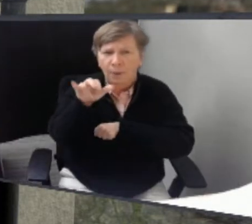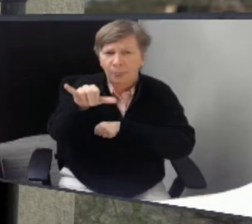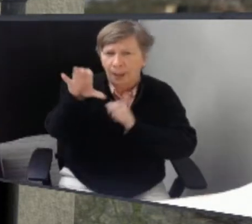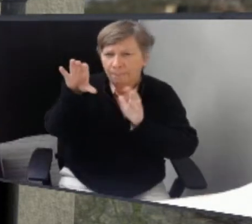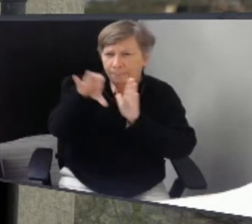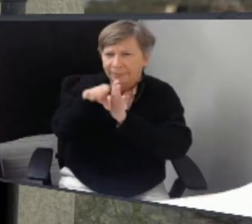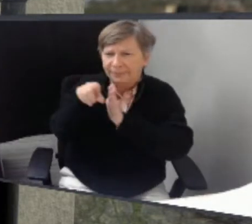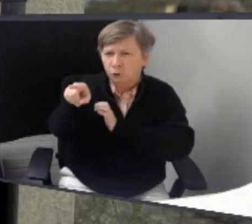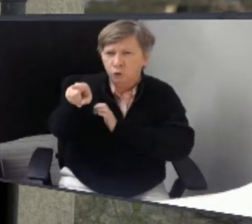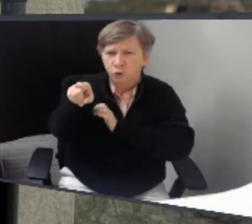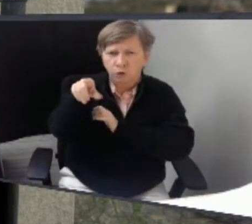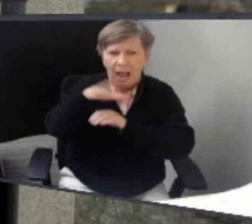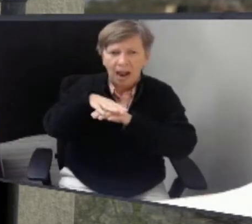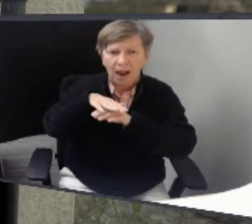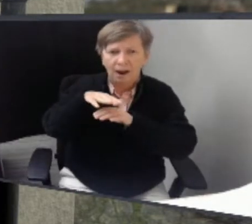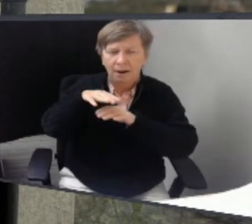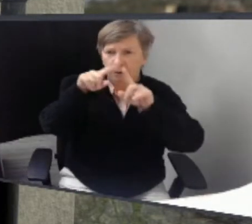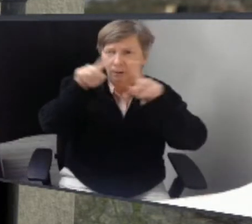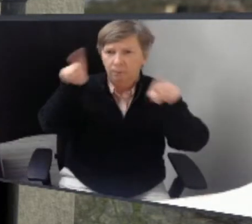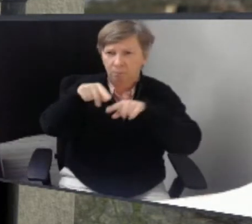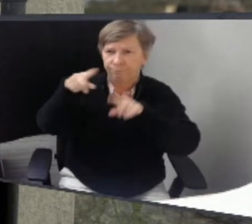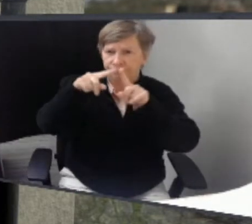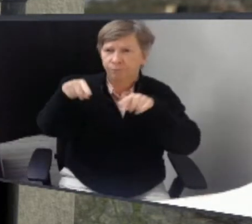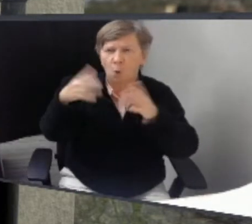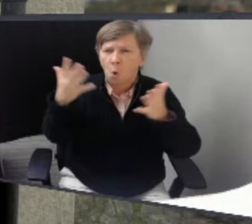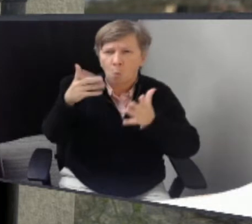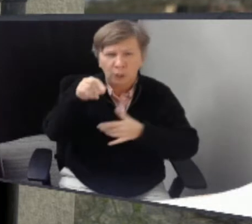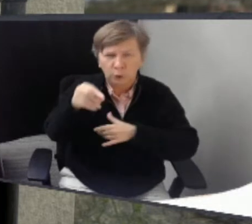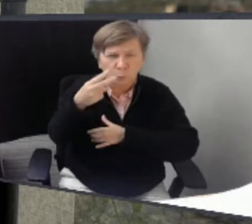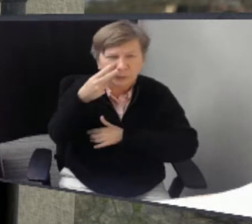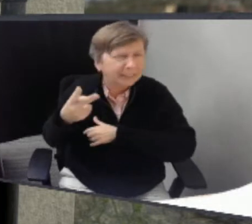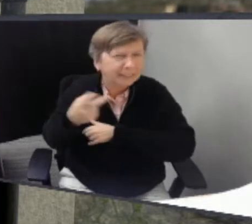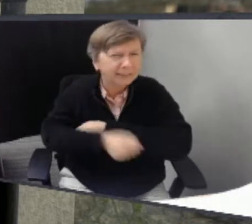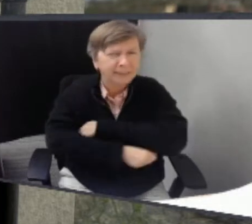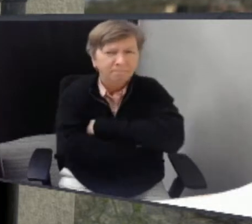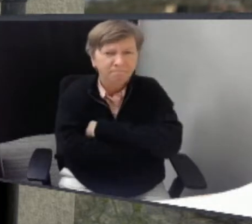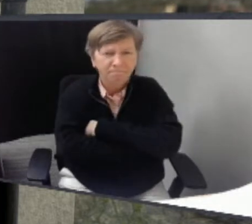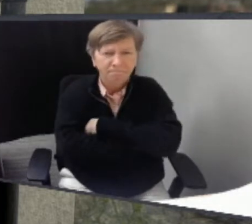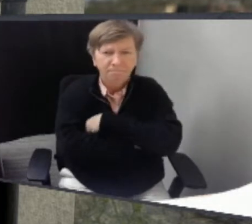I also want to take just two seconds to focus on this picture that you should be able to see on the